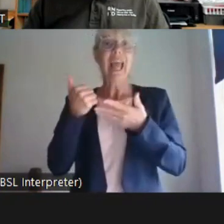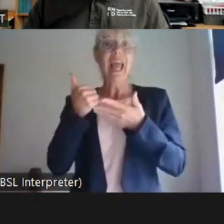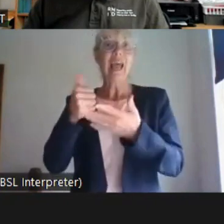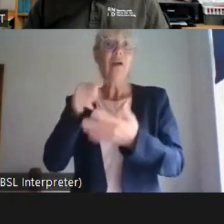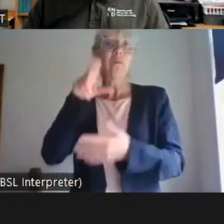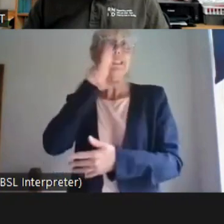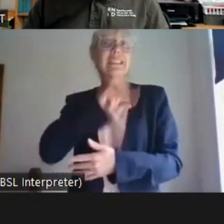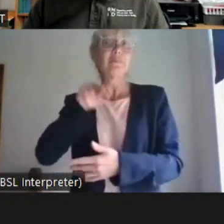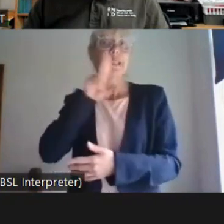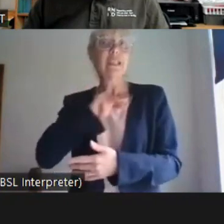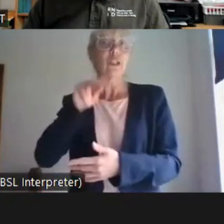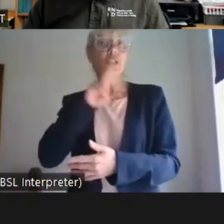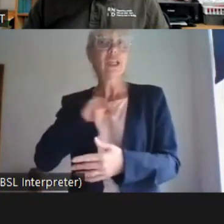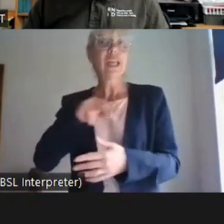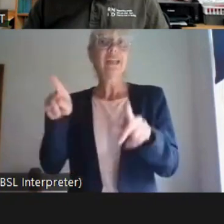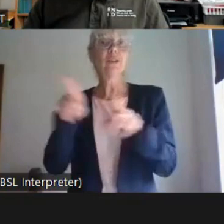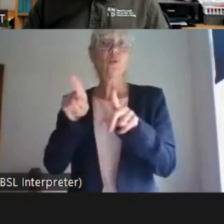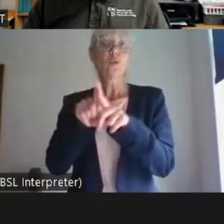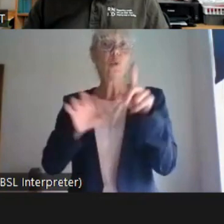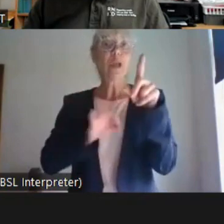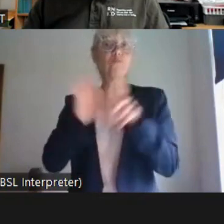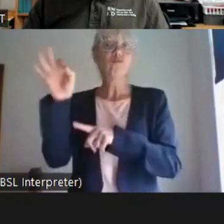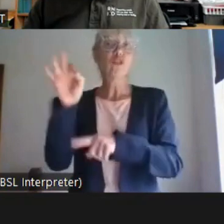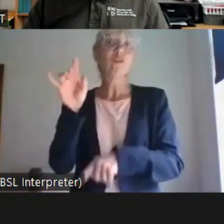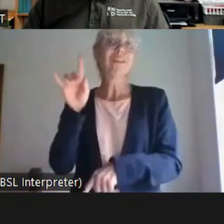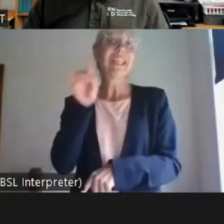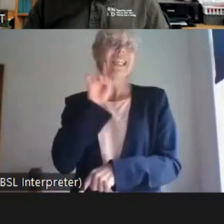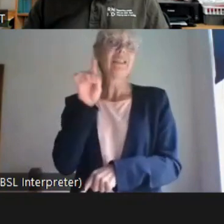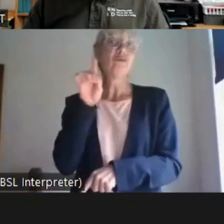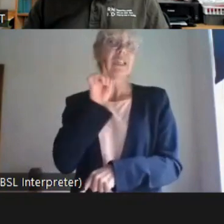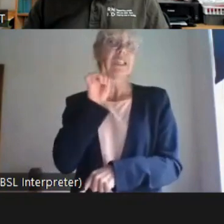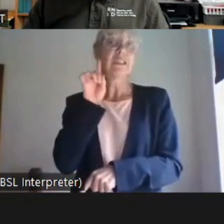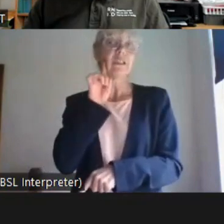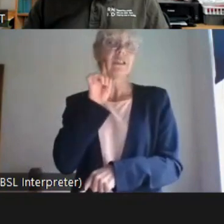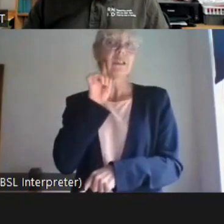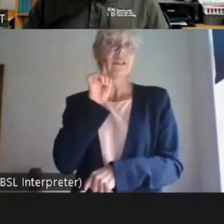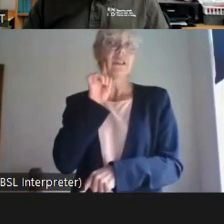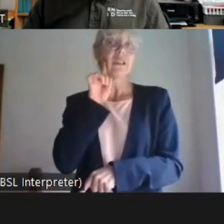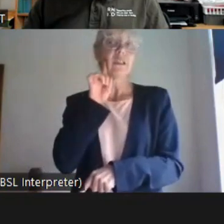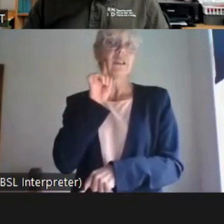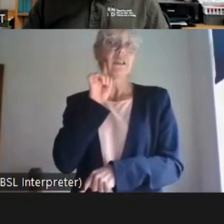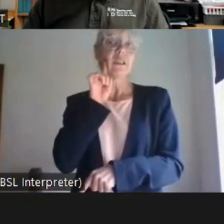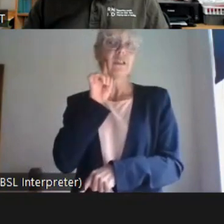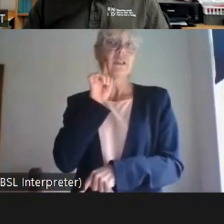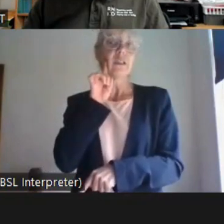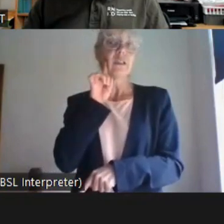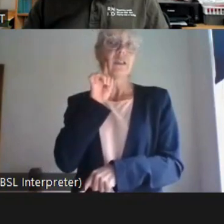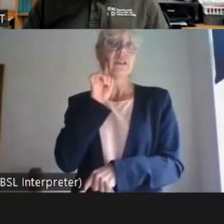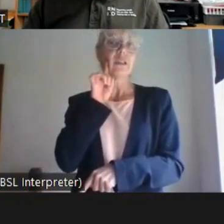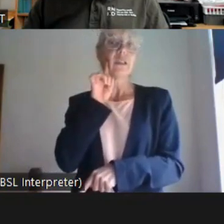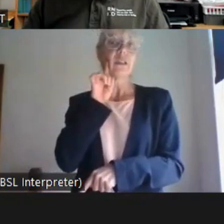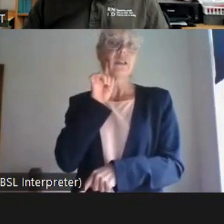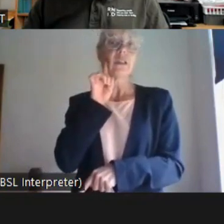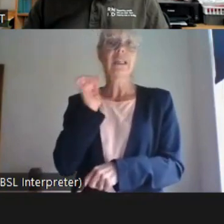in the hearing improving these taken to function and we'd expect things to normalize as you've seen